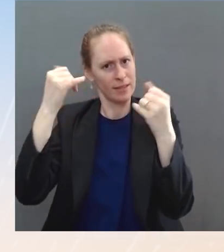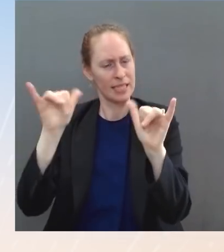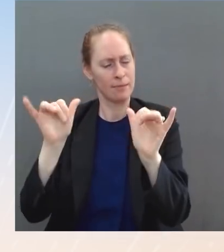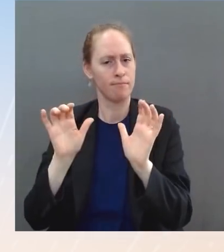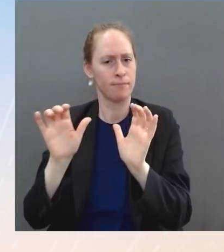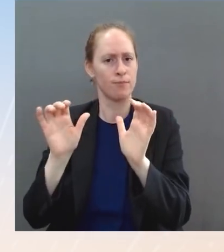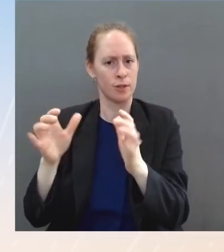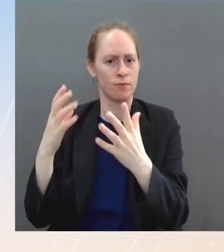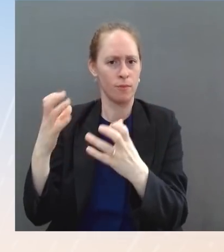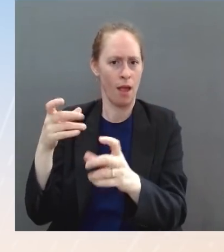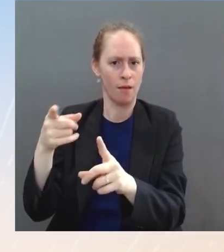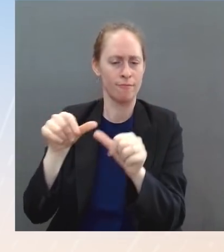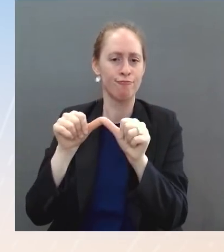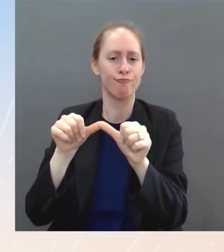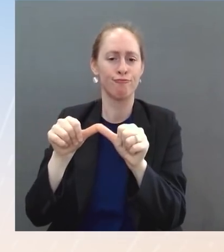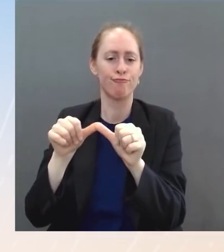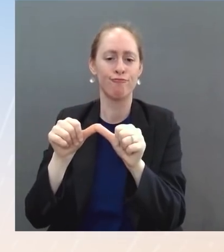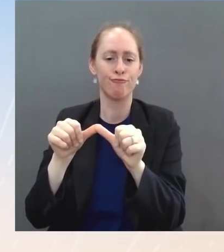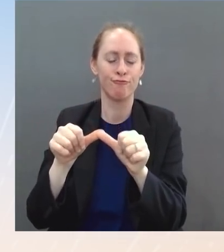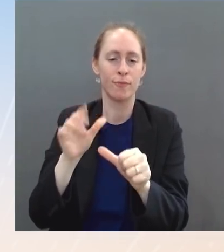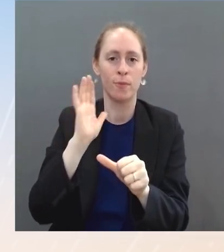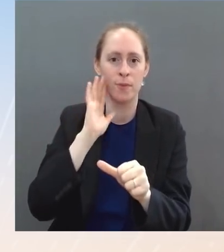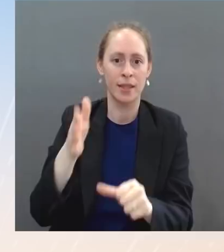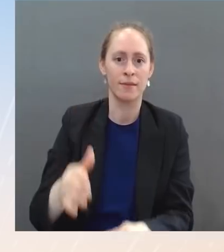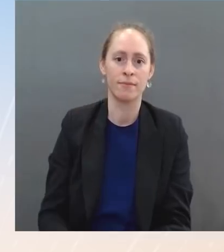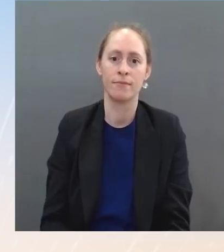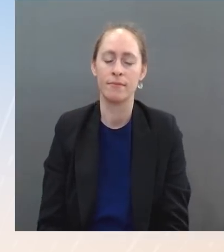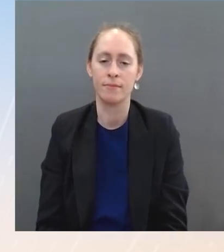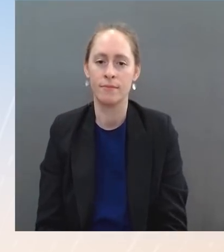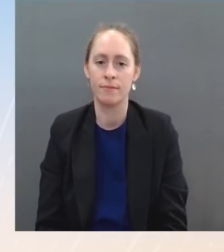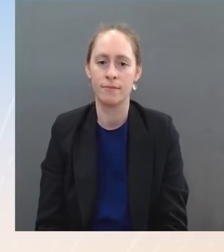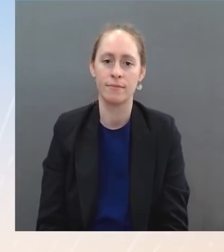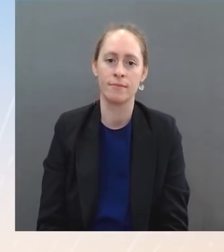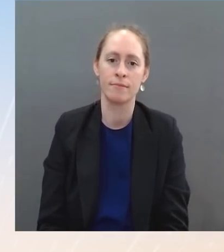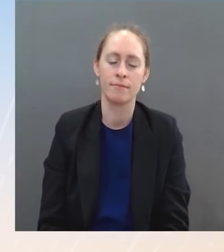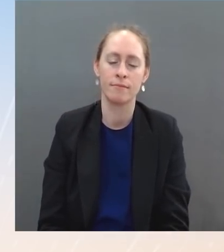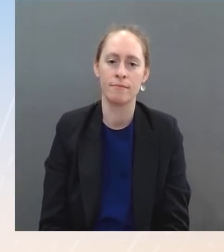And that's how we would expect every member of the Senate to continue to operate.